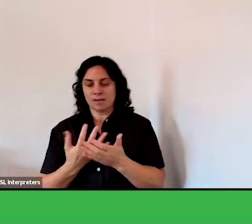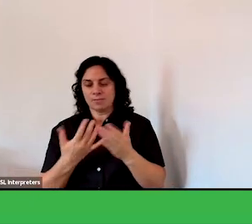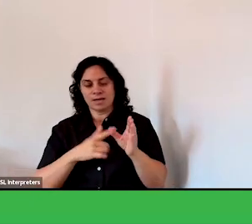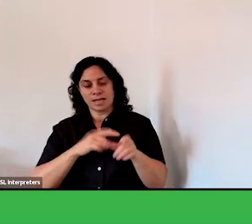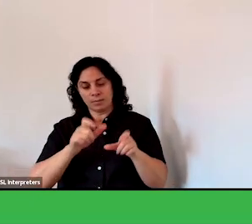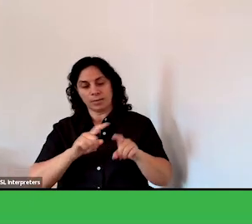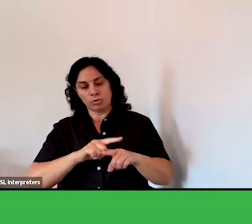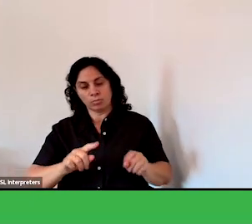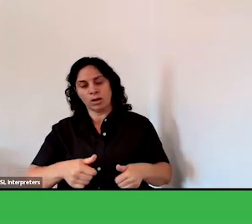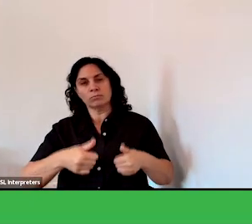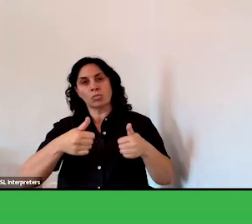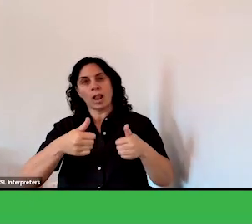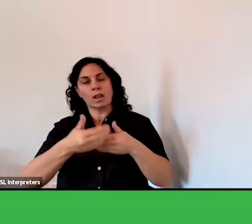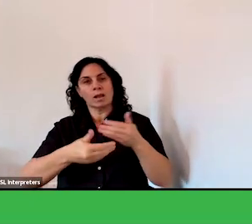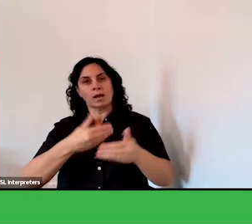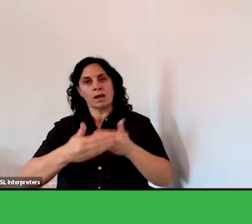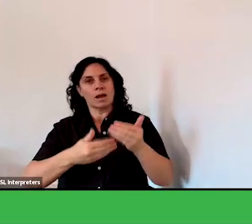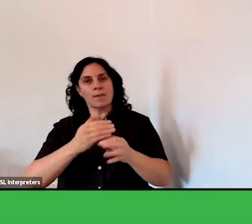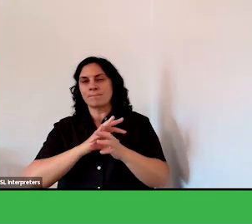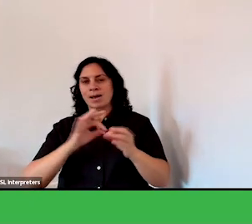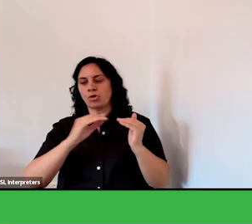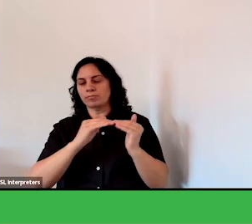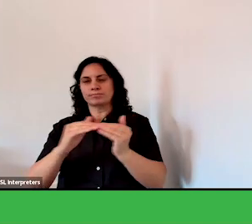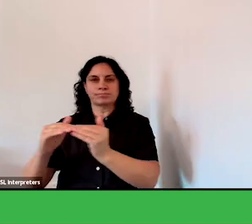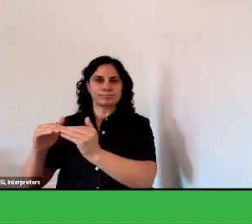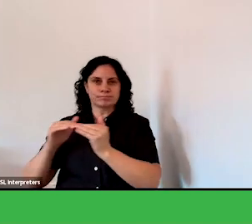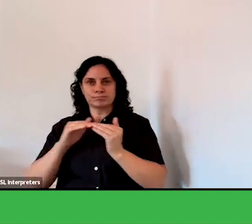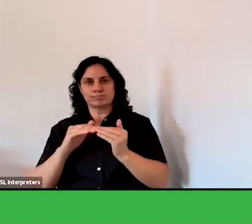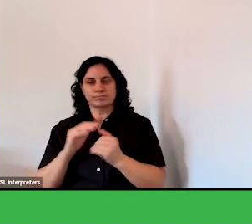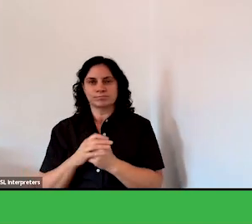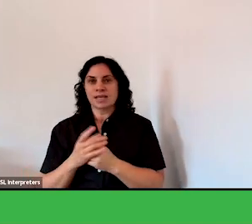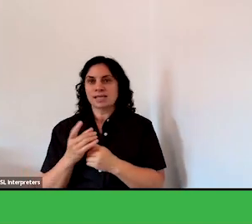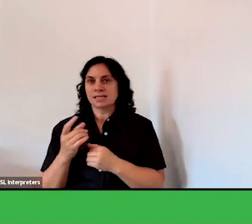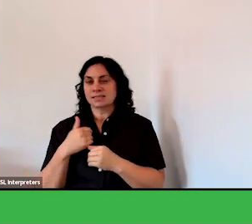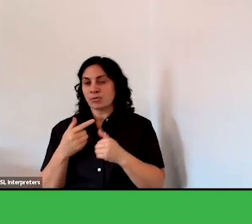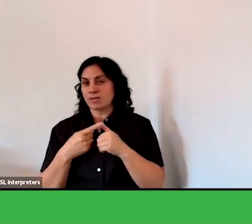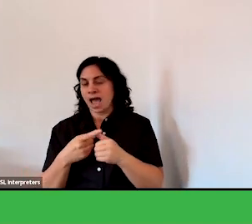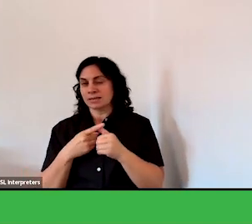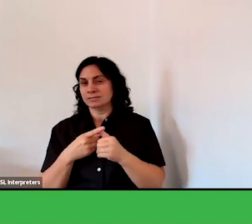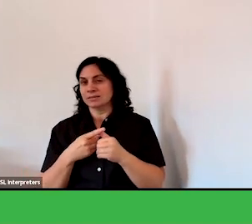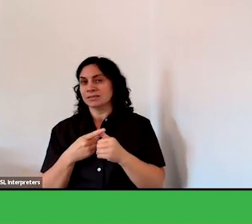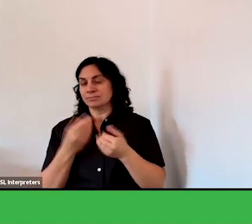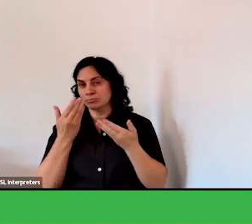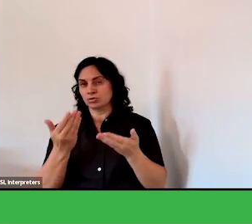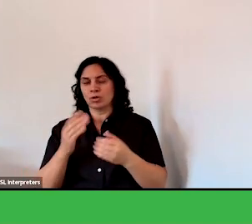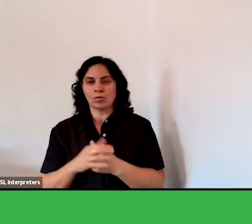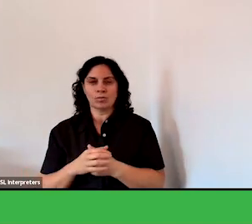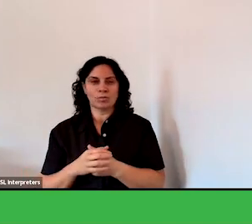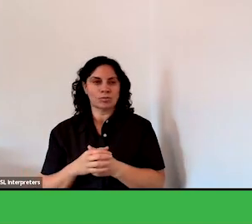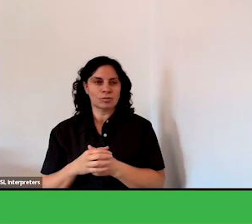their experiences are not evenly distributed. So I thought I would just share some of our findings here. So what we can see here are some boxplots.